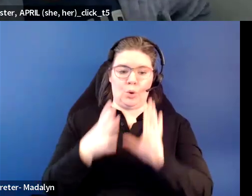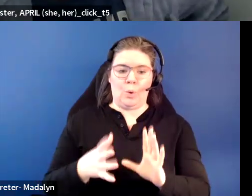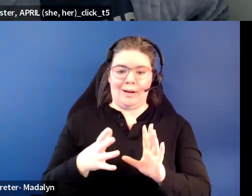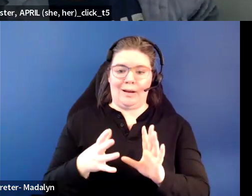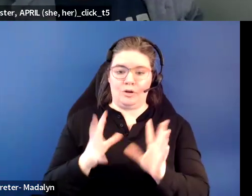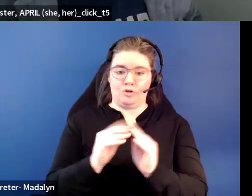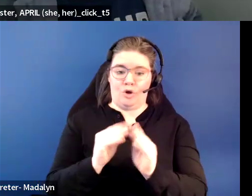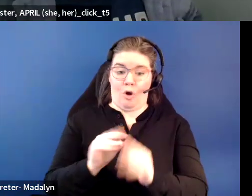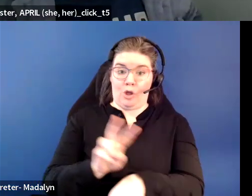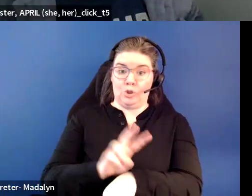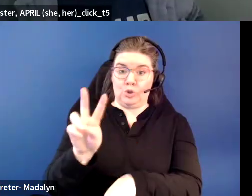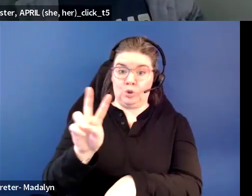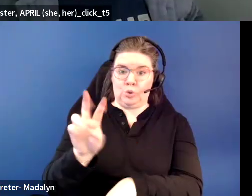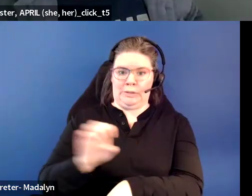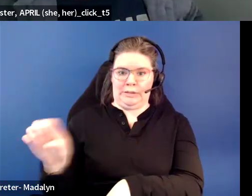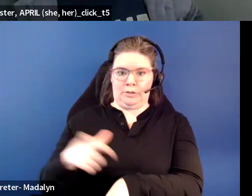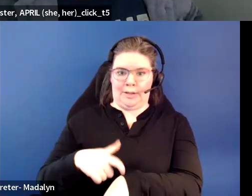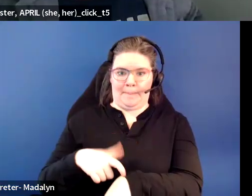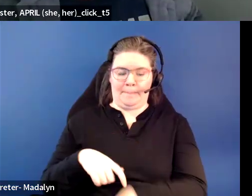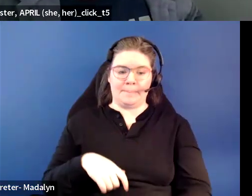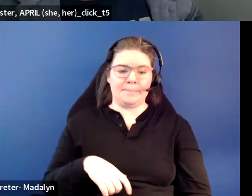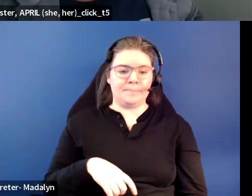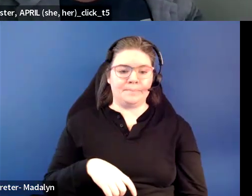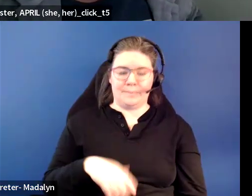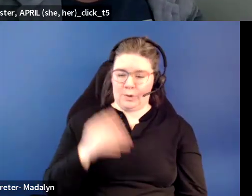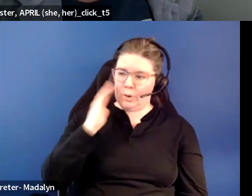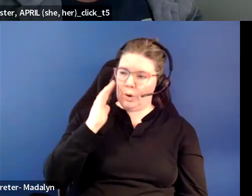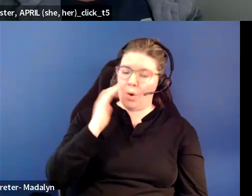Carolyn Grawi: and then the core conversations which you might be familiar with them of the rural